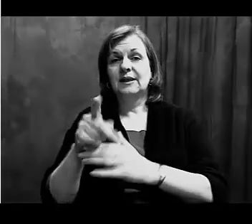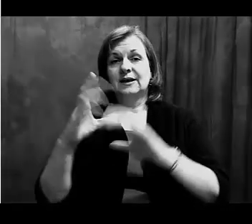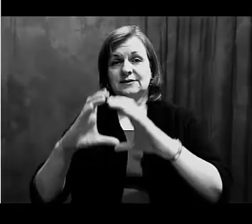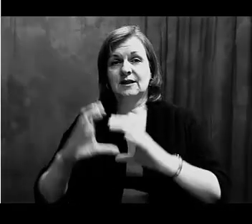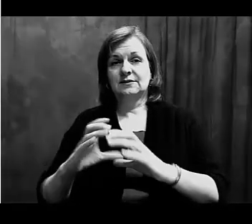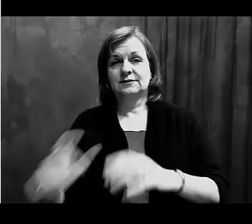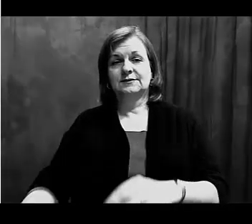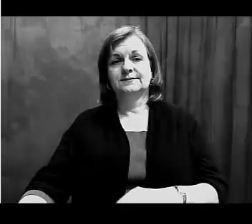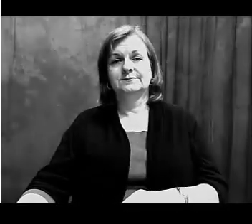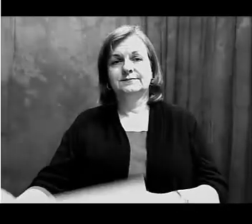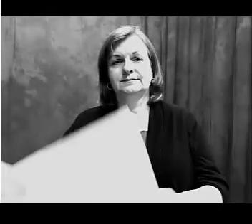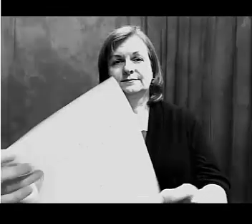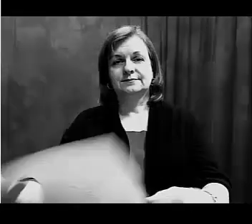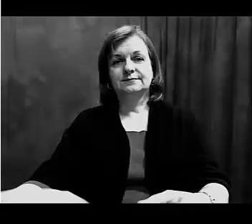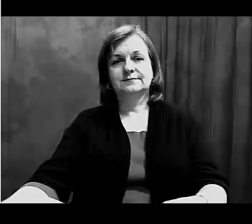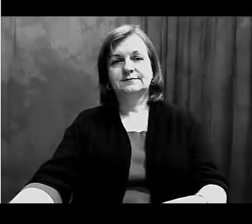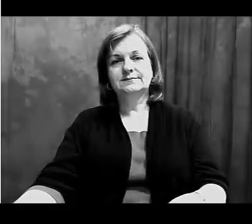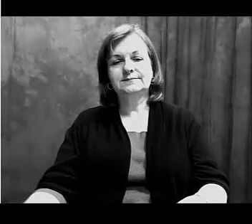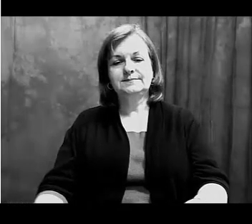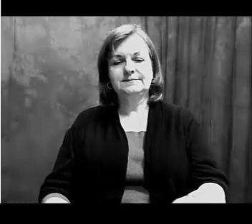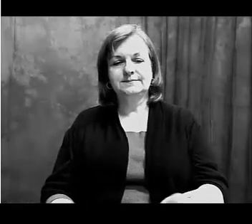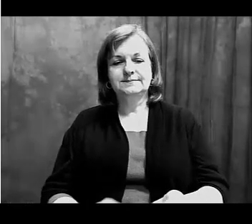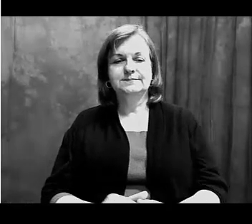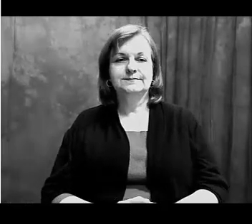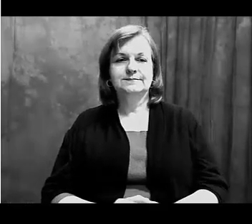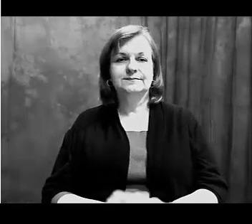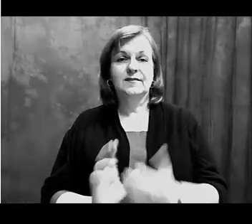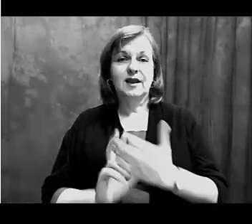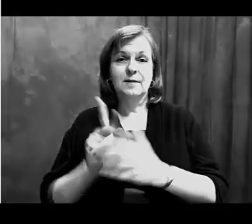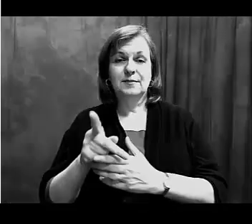now in plant cells